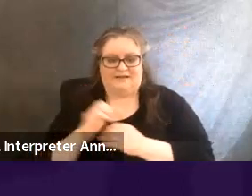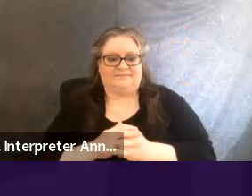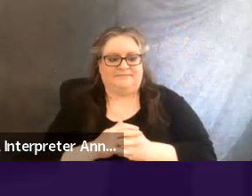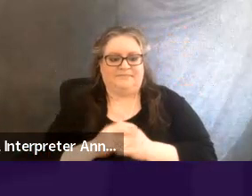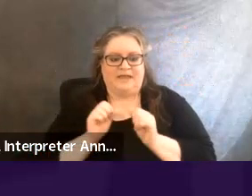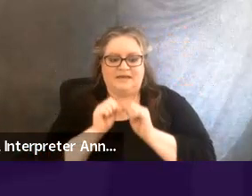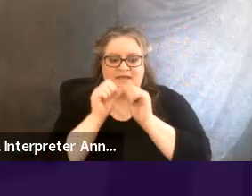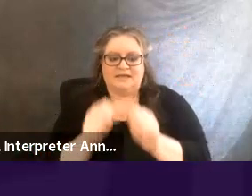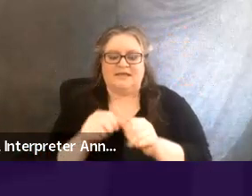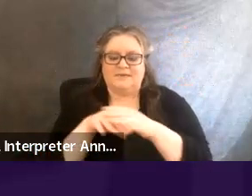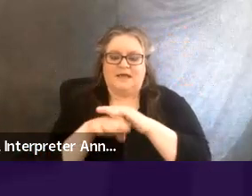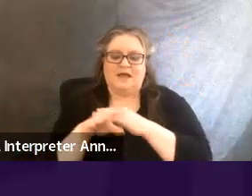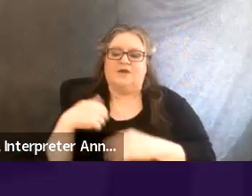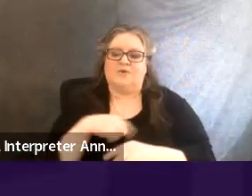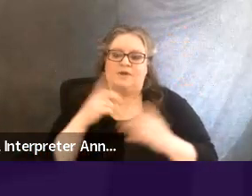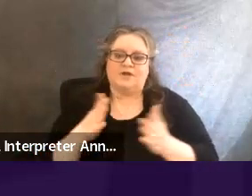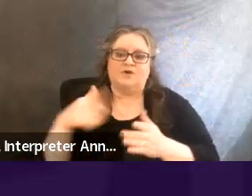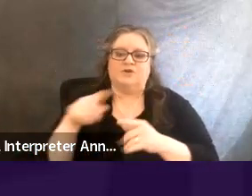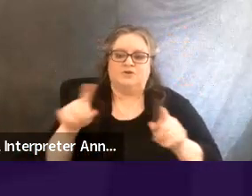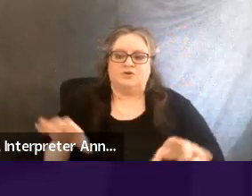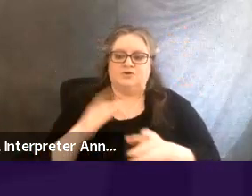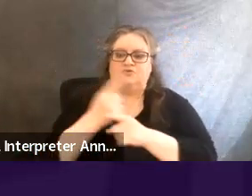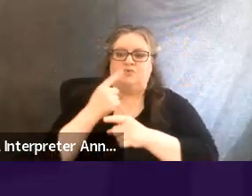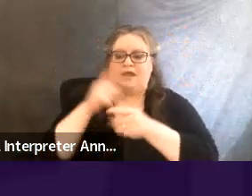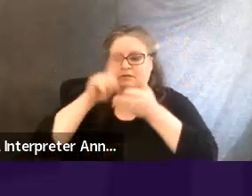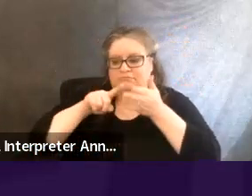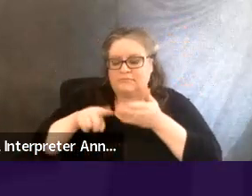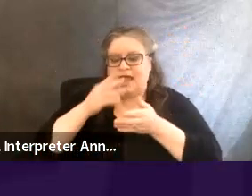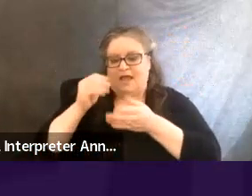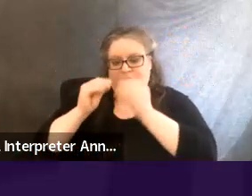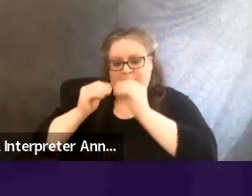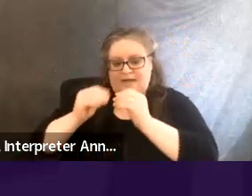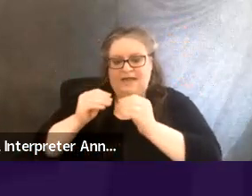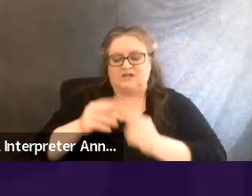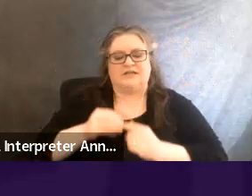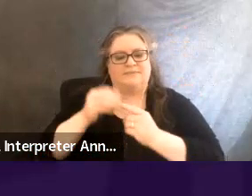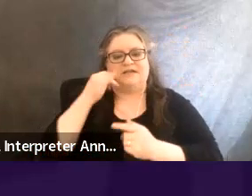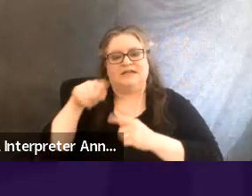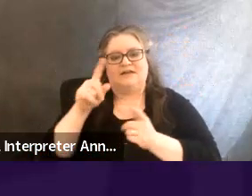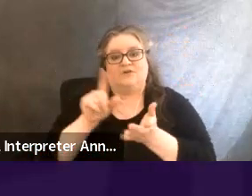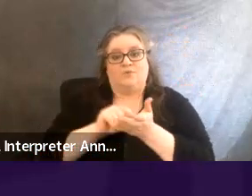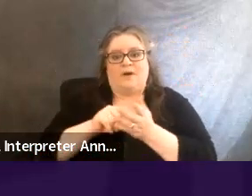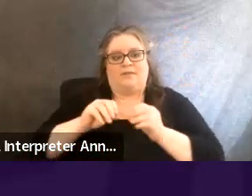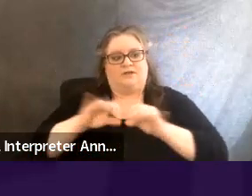we encourage you to conduct regular audit and remediation, especially if you publish content regularly.